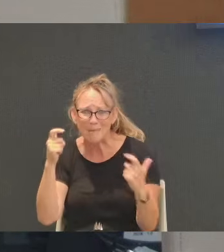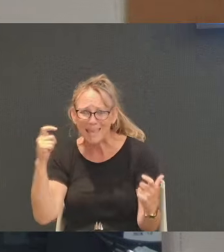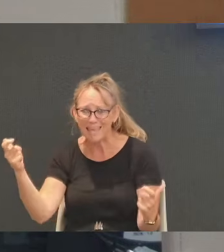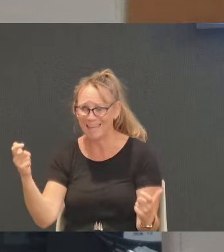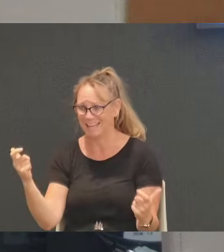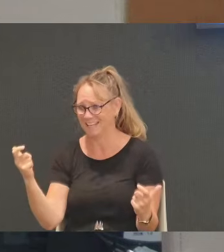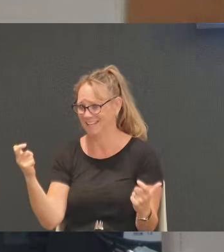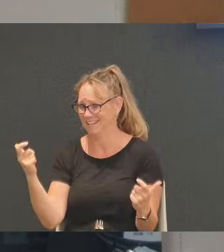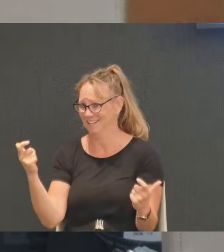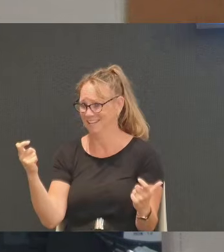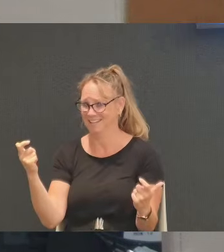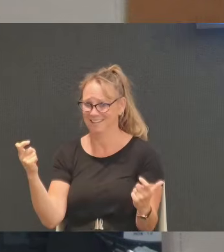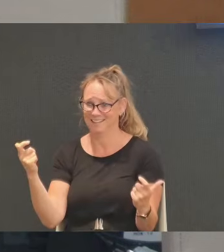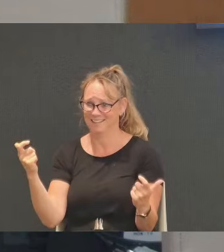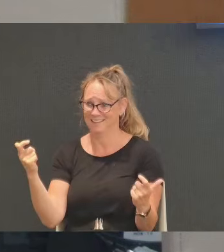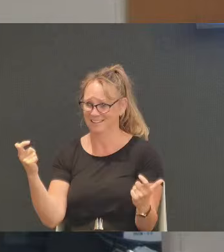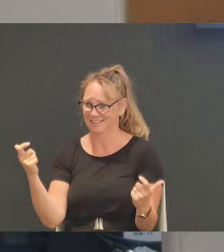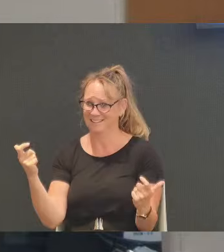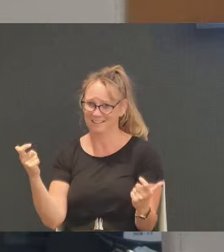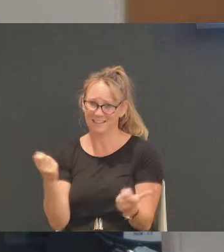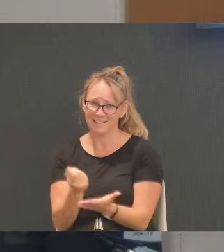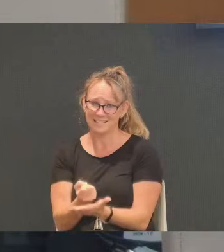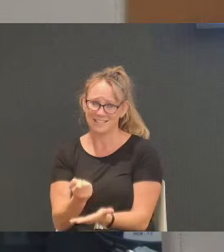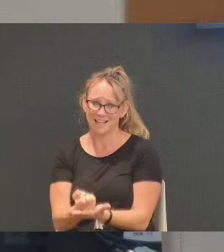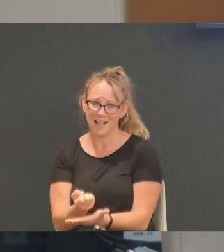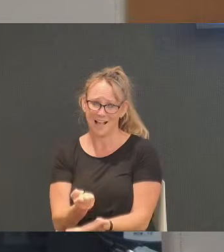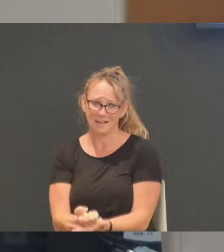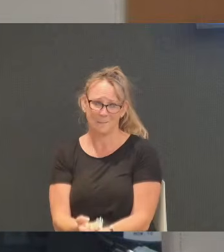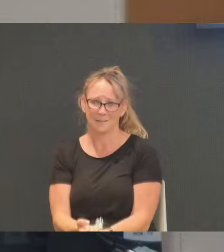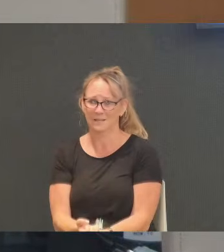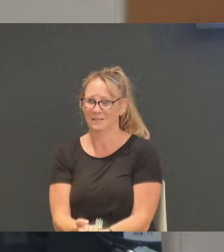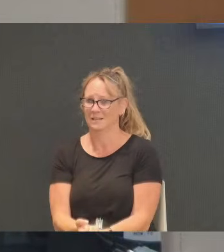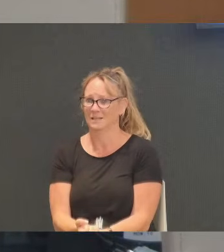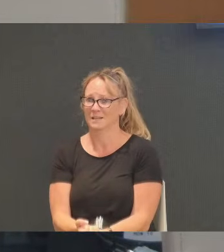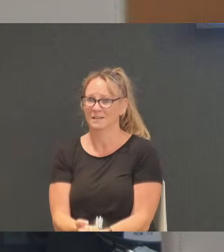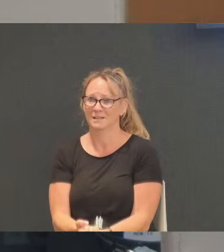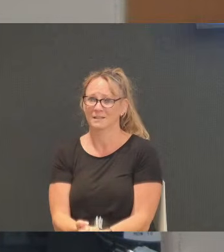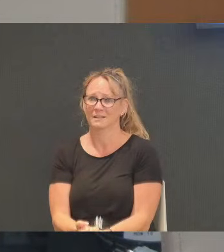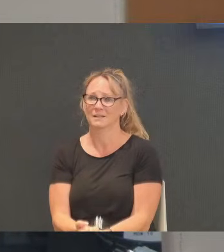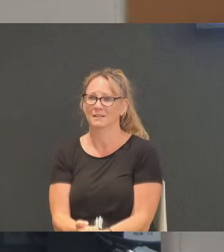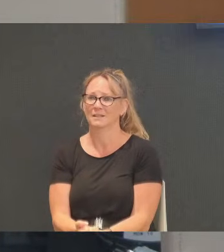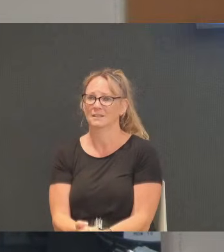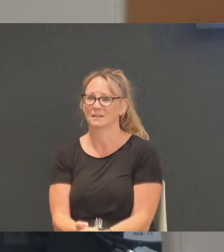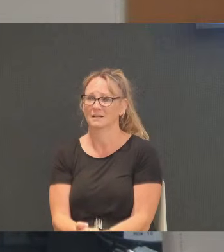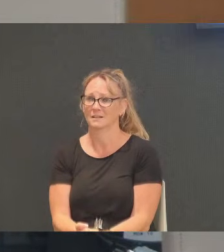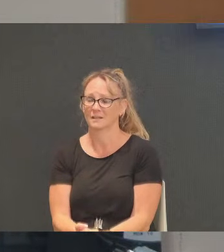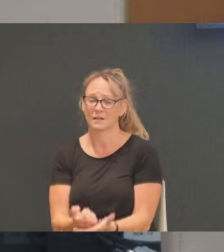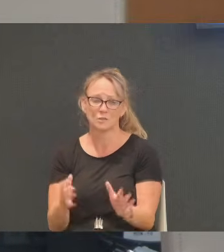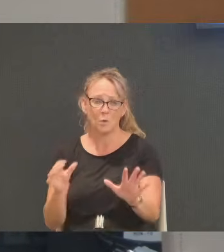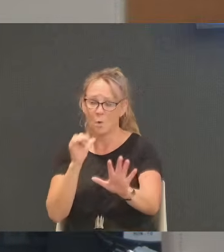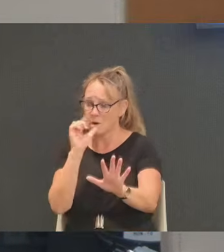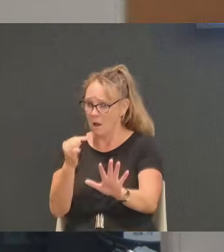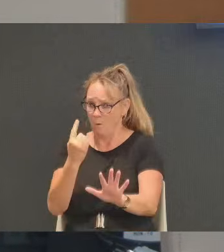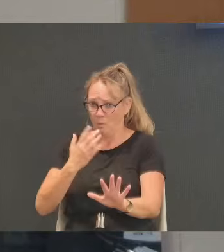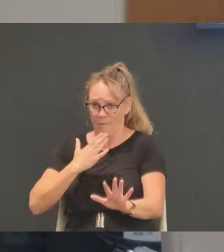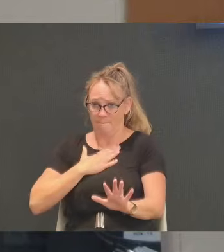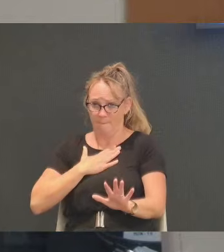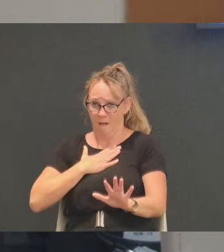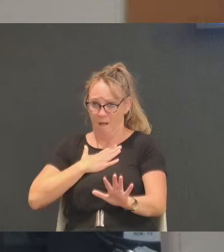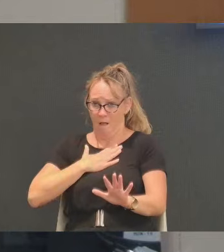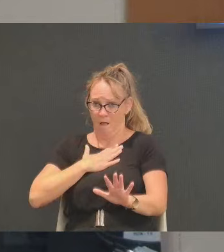people in this economy. So, I'm not just going on what I think personally is what I'm hearing. And